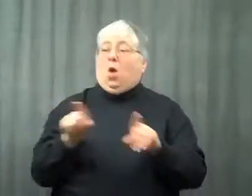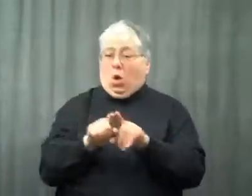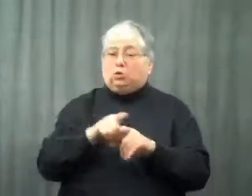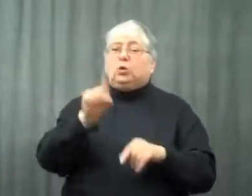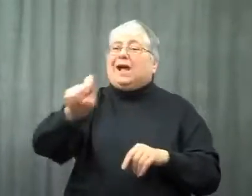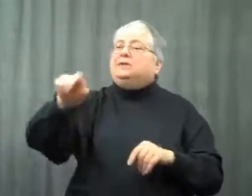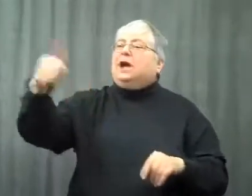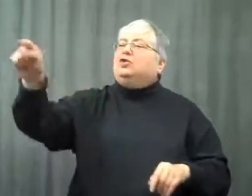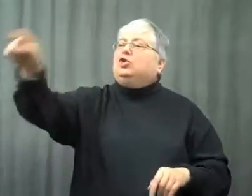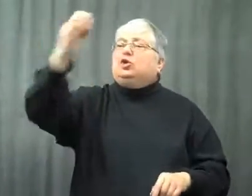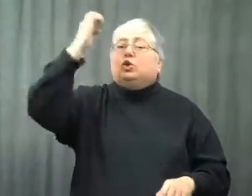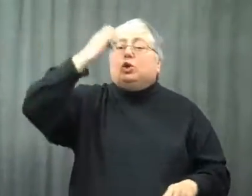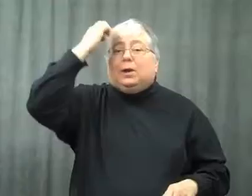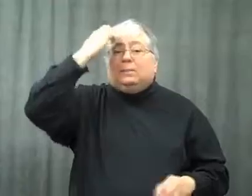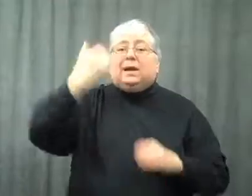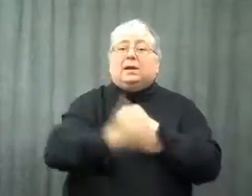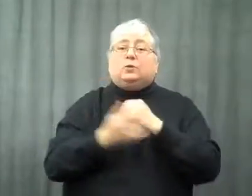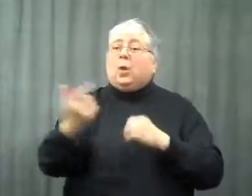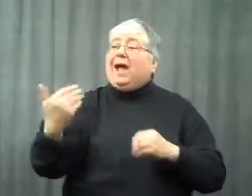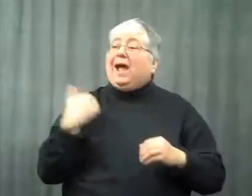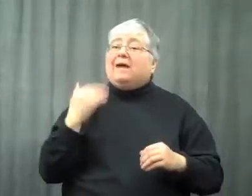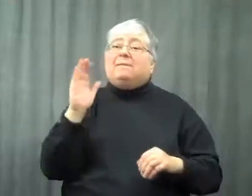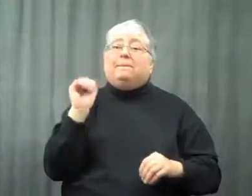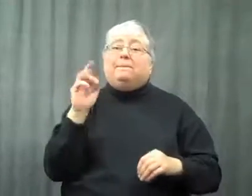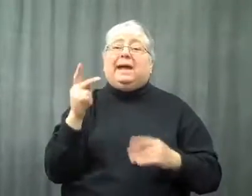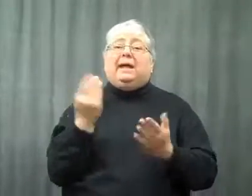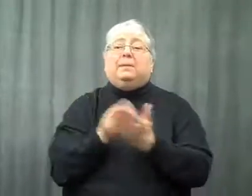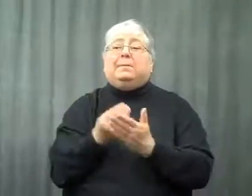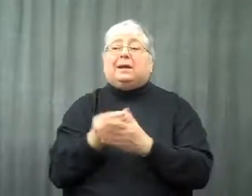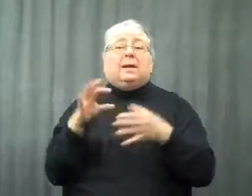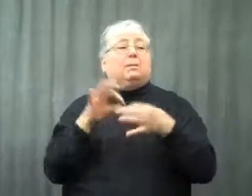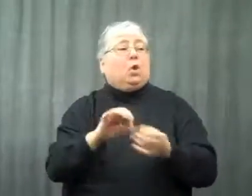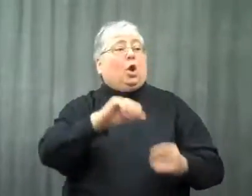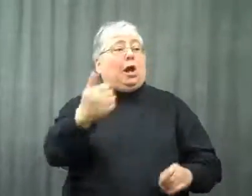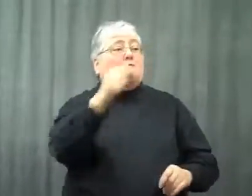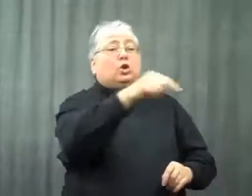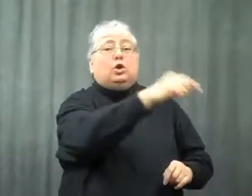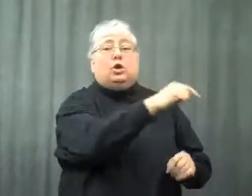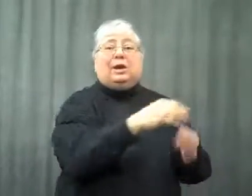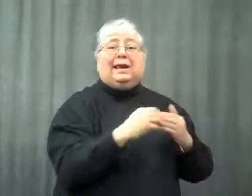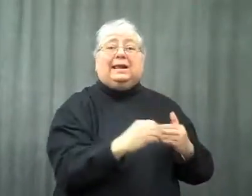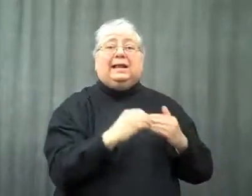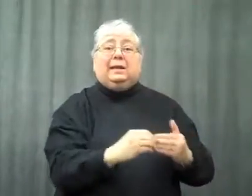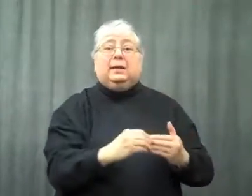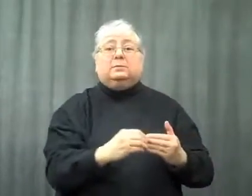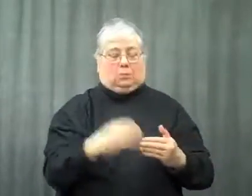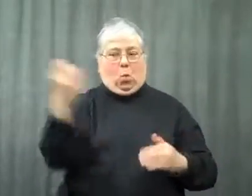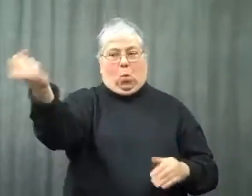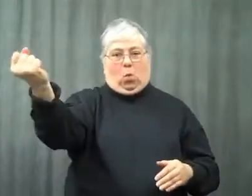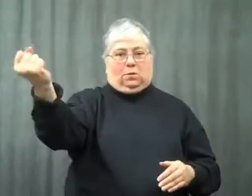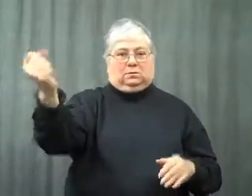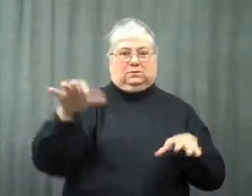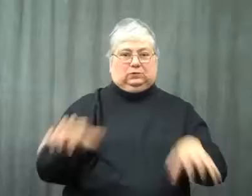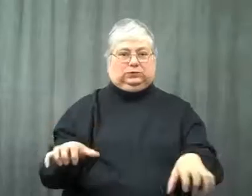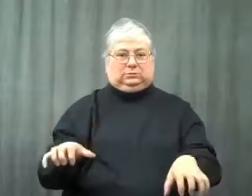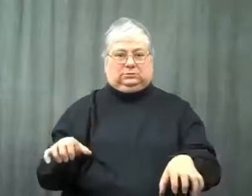European governments were asked to freeze the assets of several people,